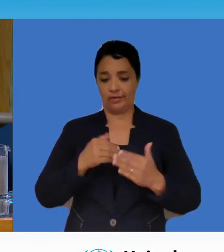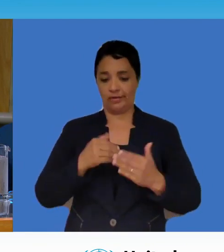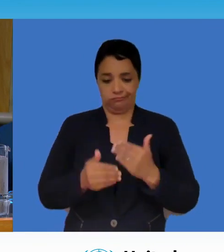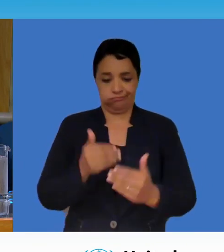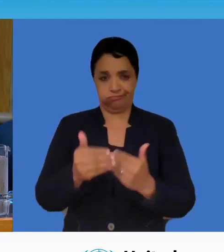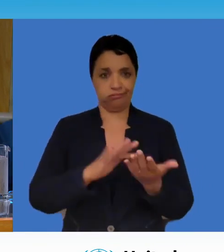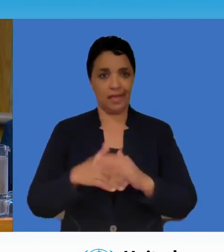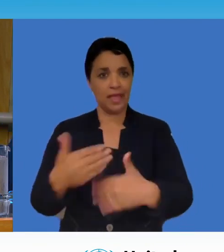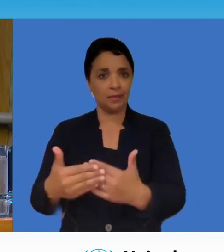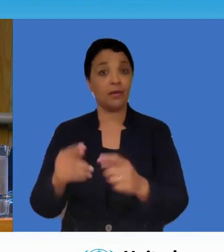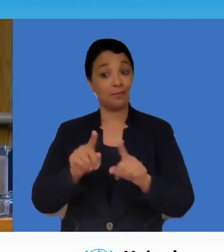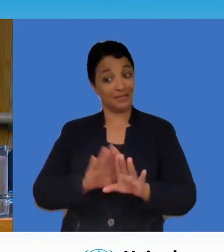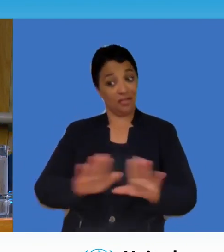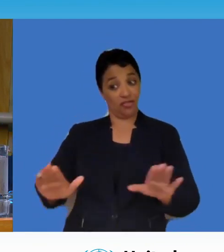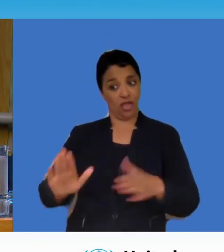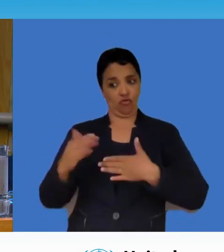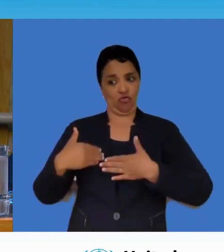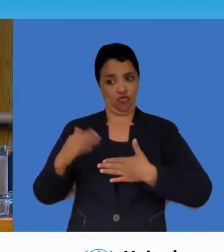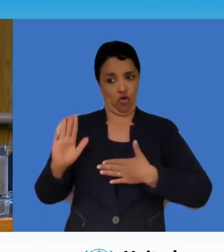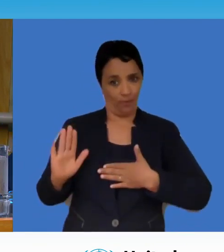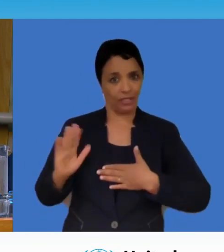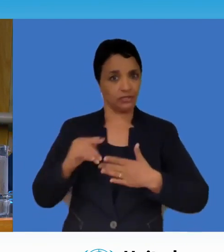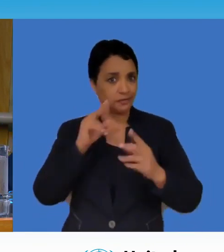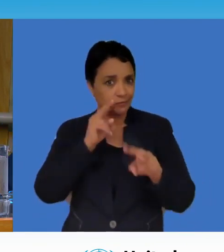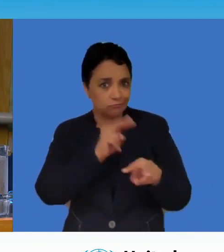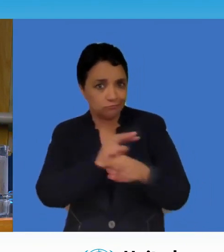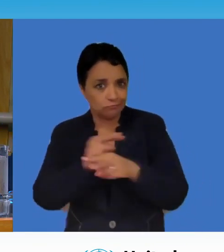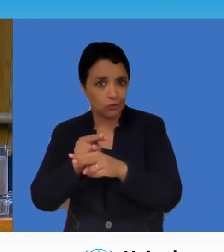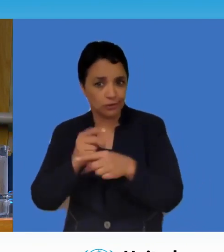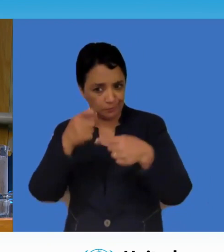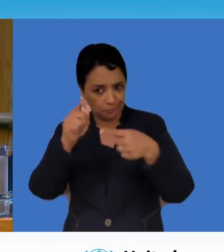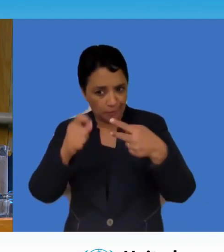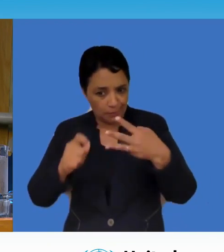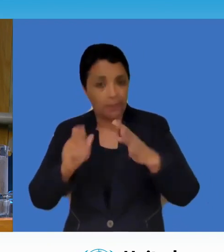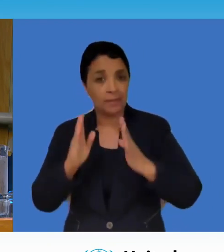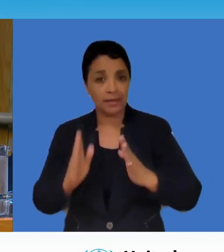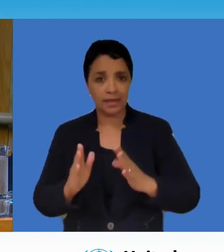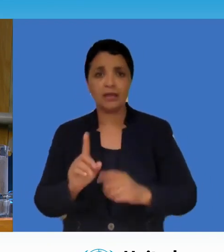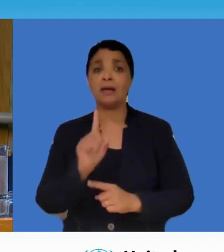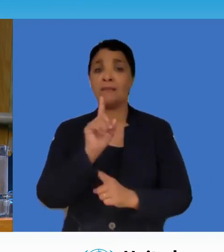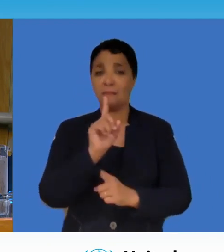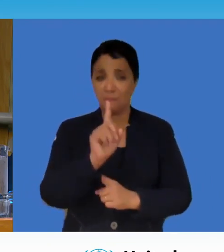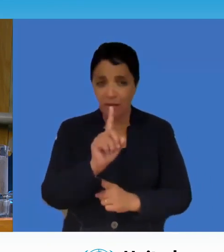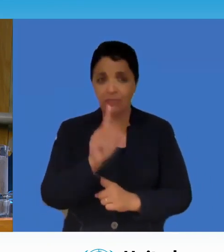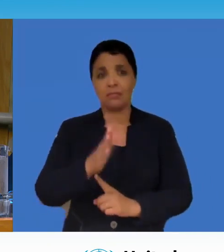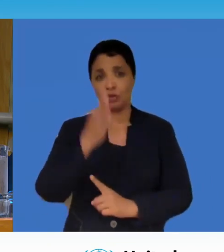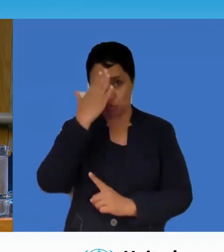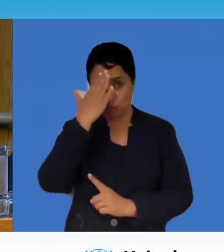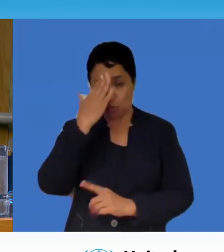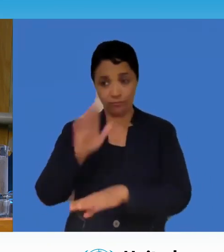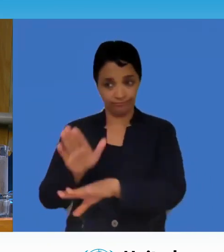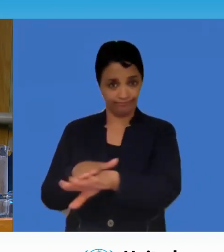the Covenant and the obligations of States at the same time we also need to uh be conscious